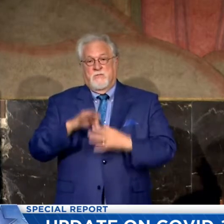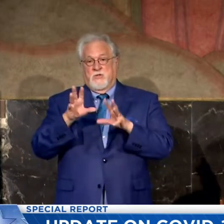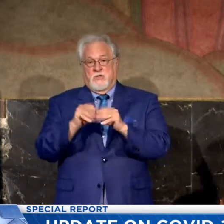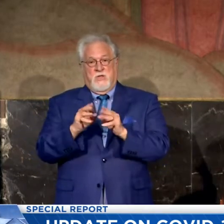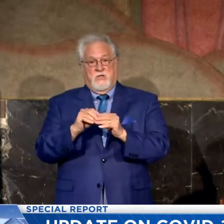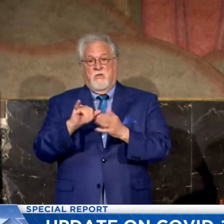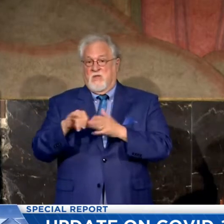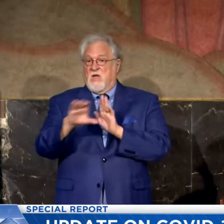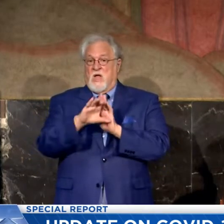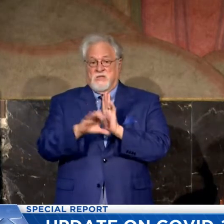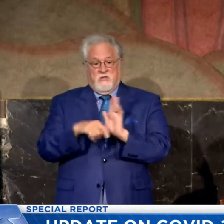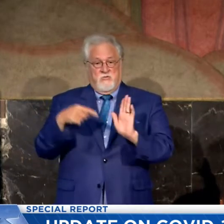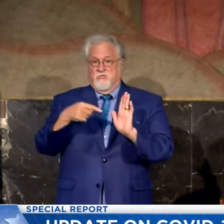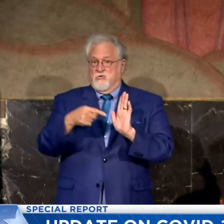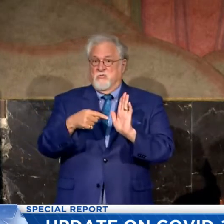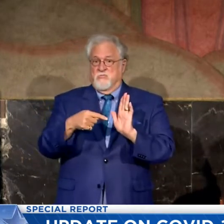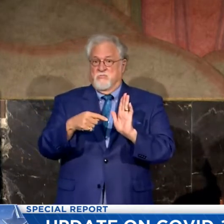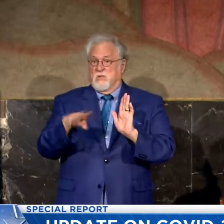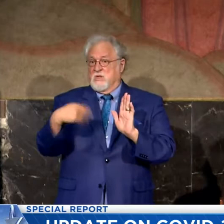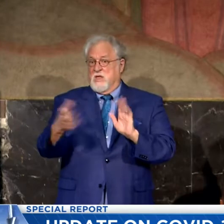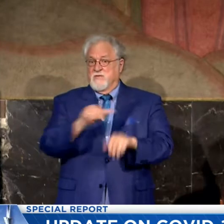IT DOES NOT CAUSE MANY PROBLEMS